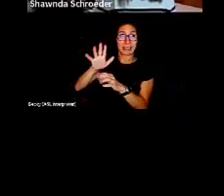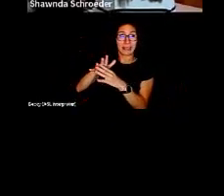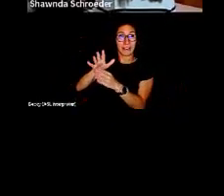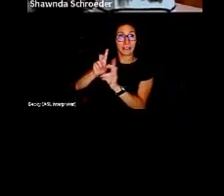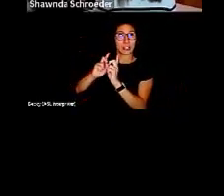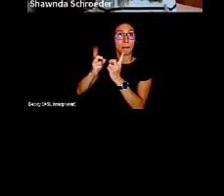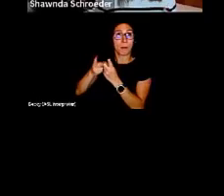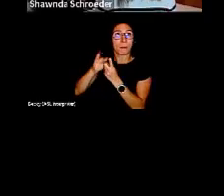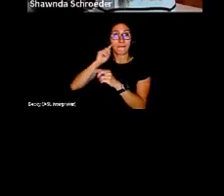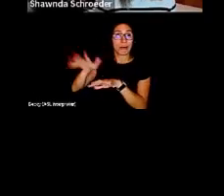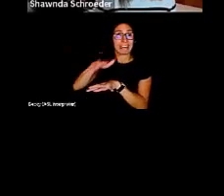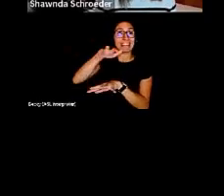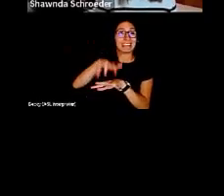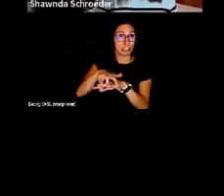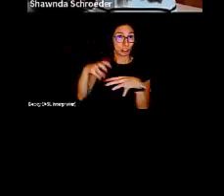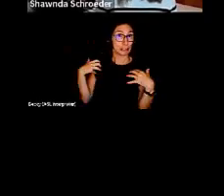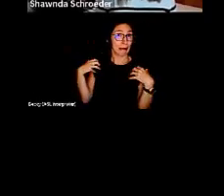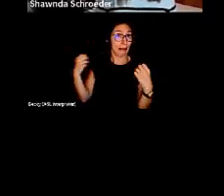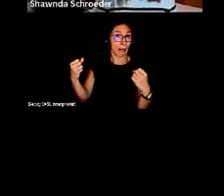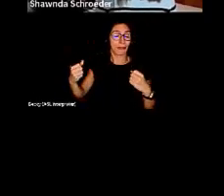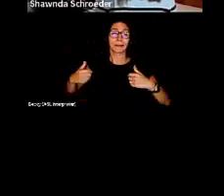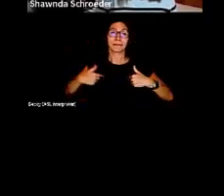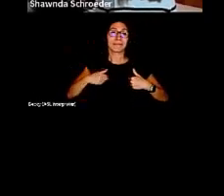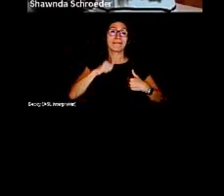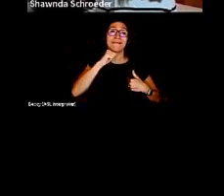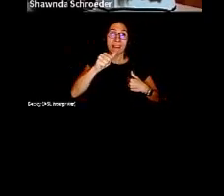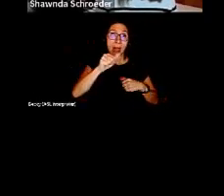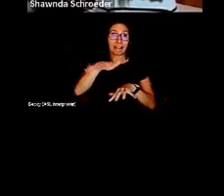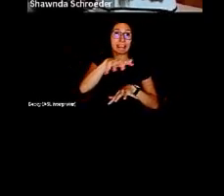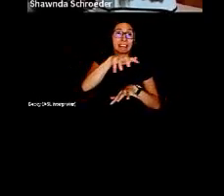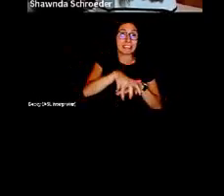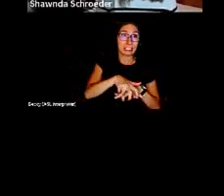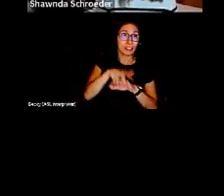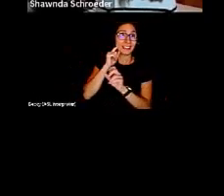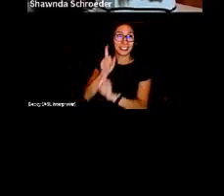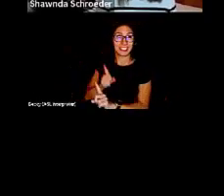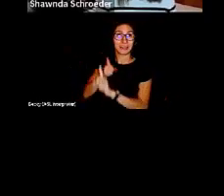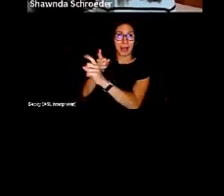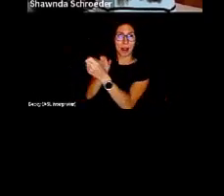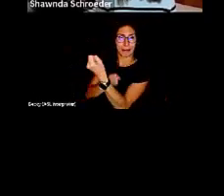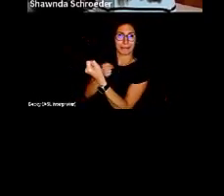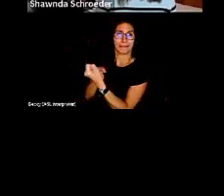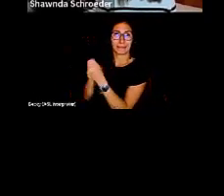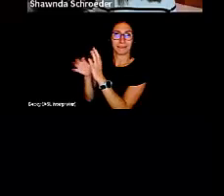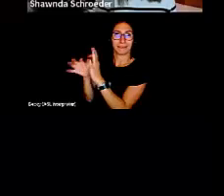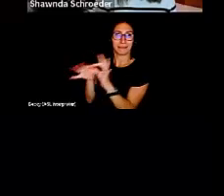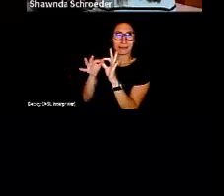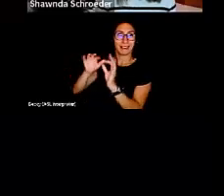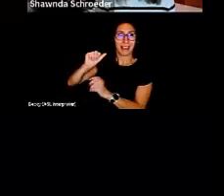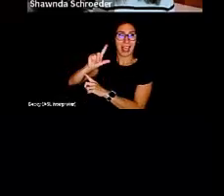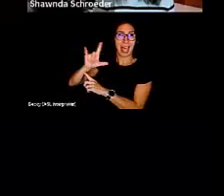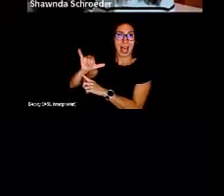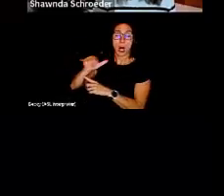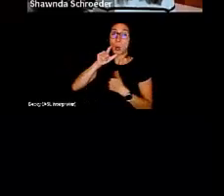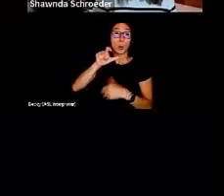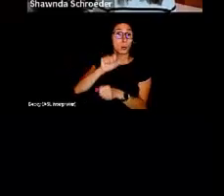is that I am a non-Indigenous and aspiring ally that works as a professor within the Department